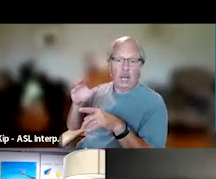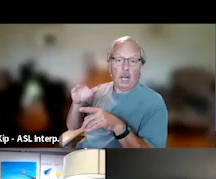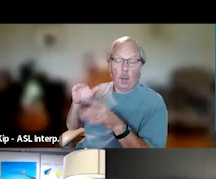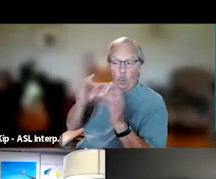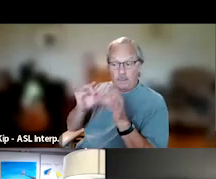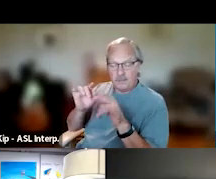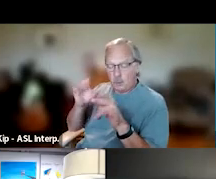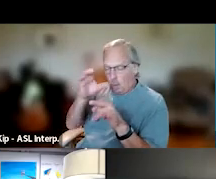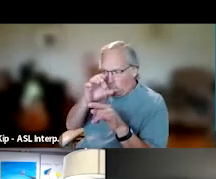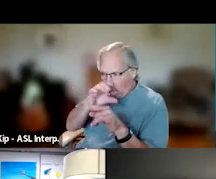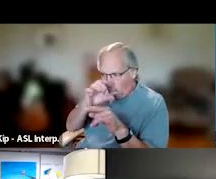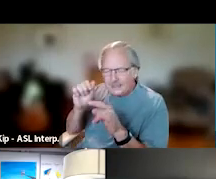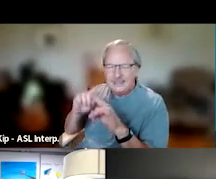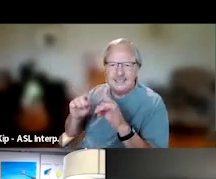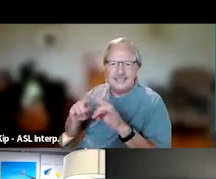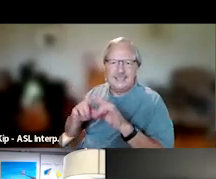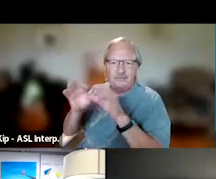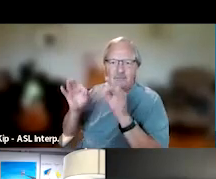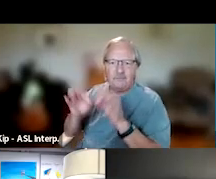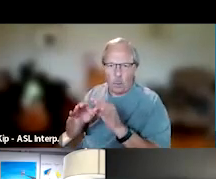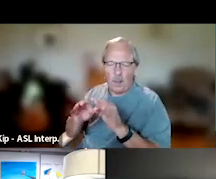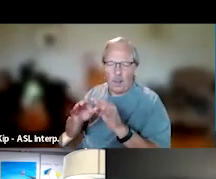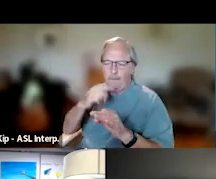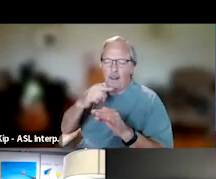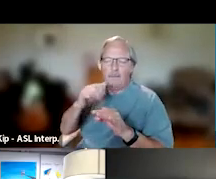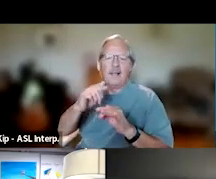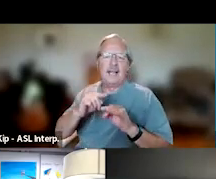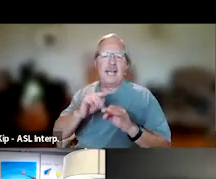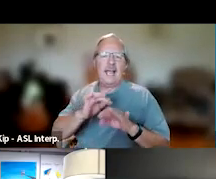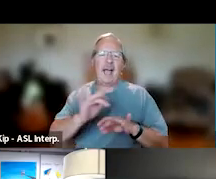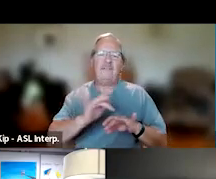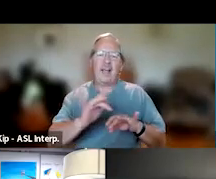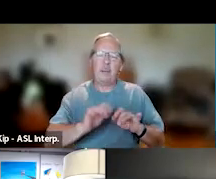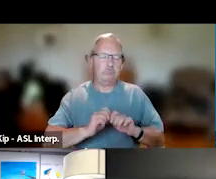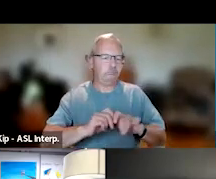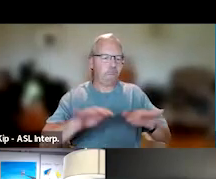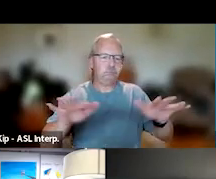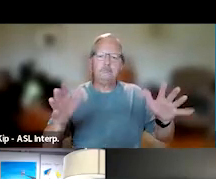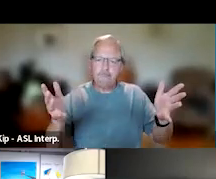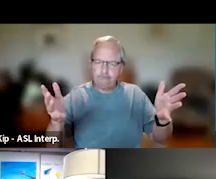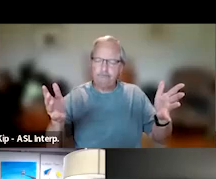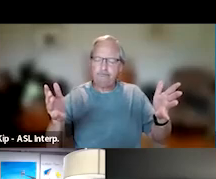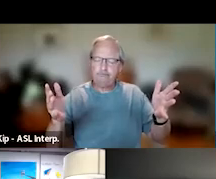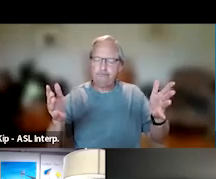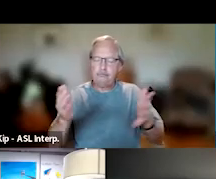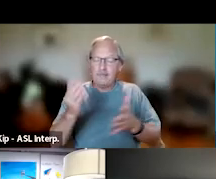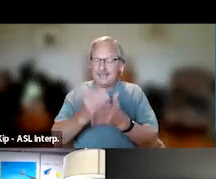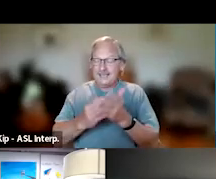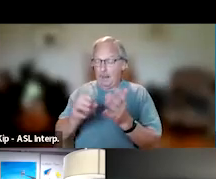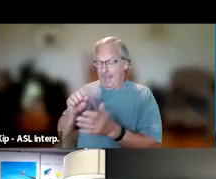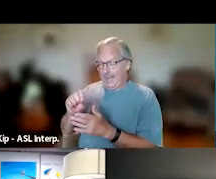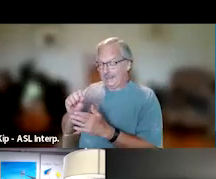that are publicly available and what they call self-service forms. There are some SSA forms that don't get put